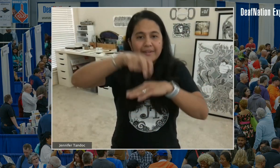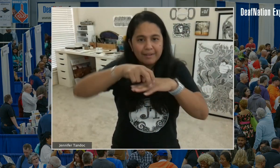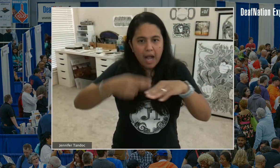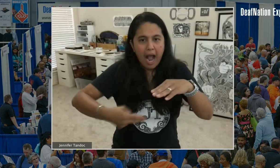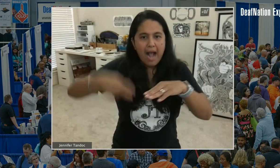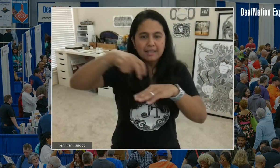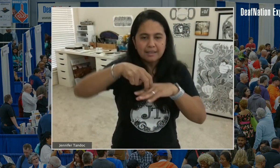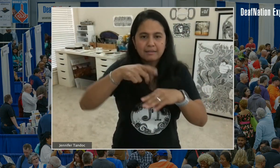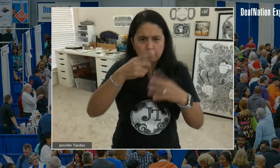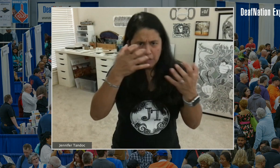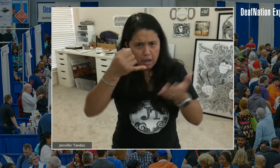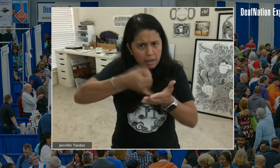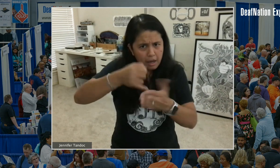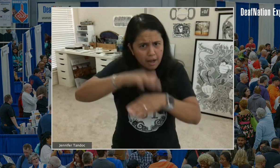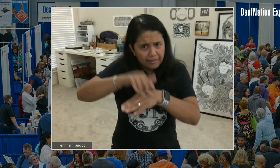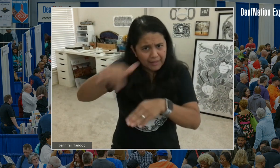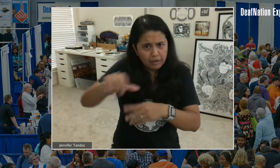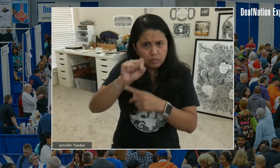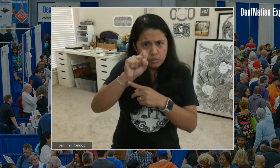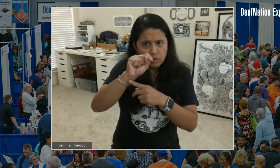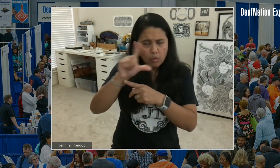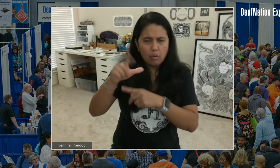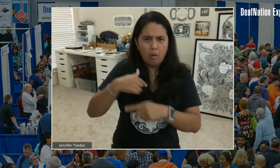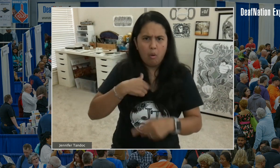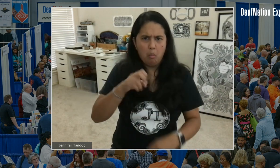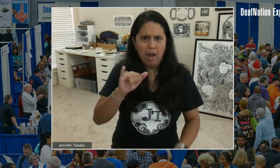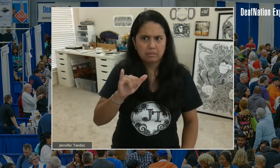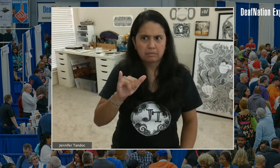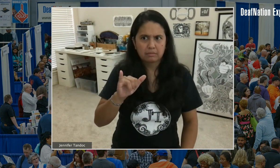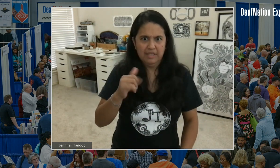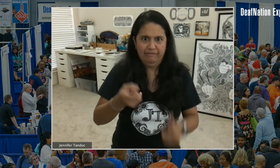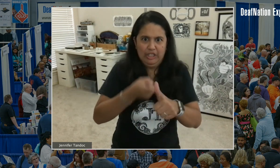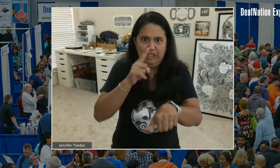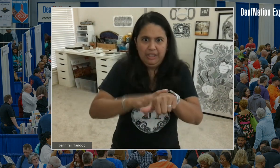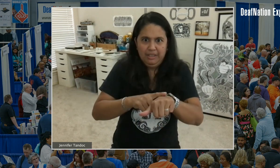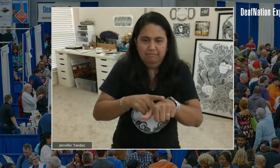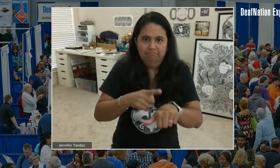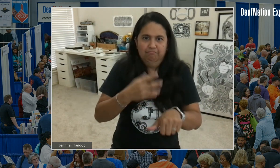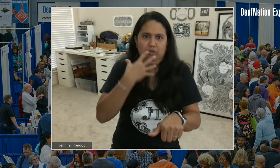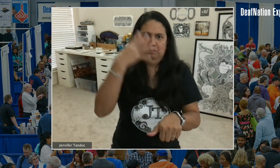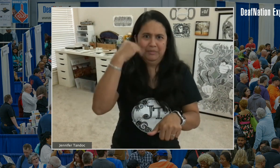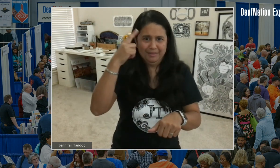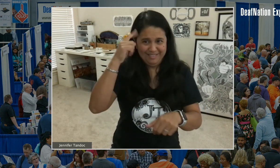or use for the bathroom and that was the first time for me.